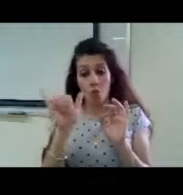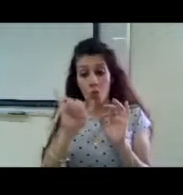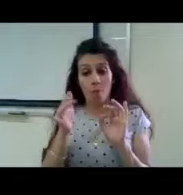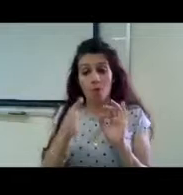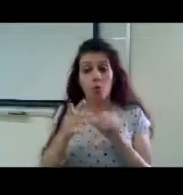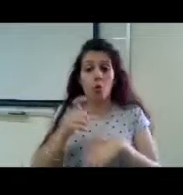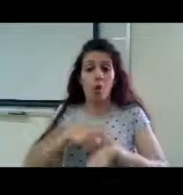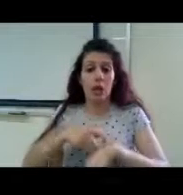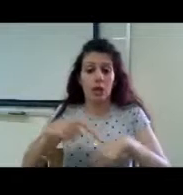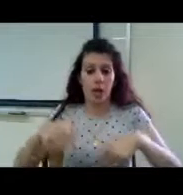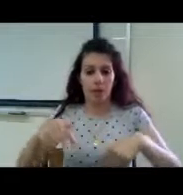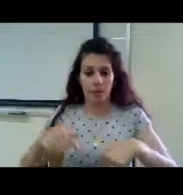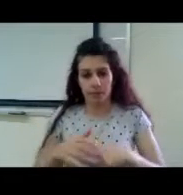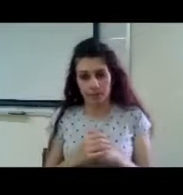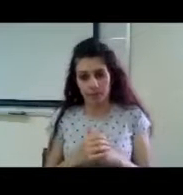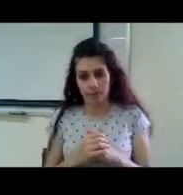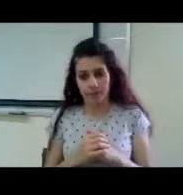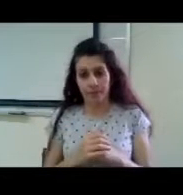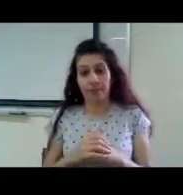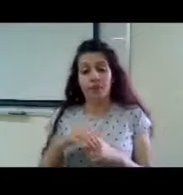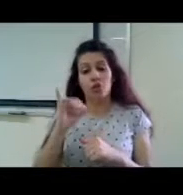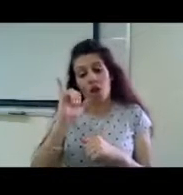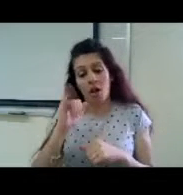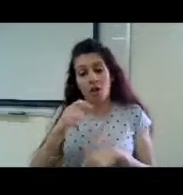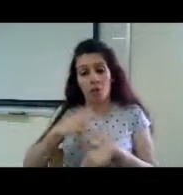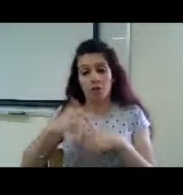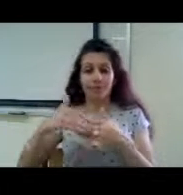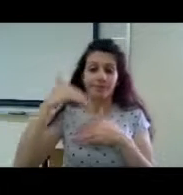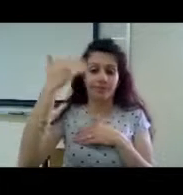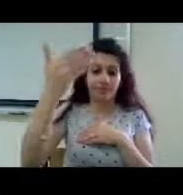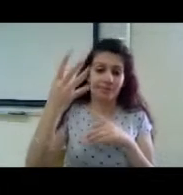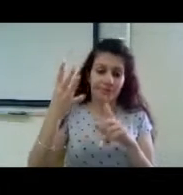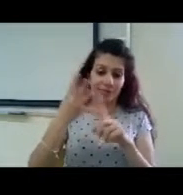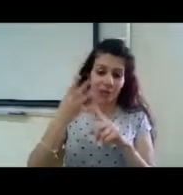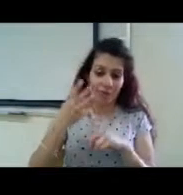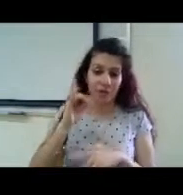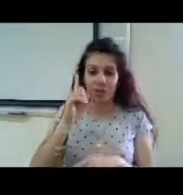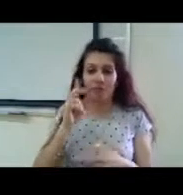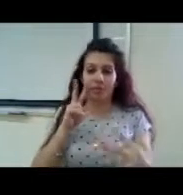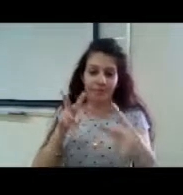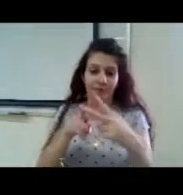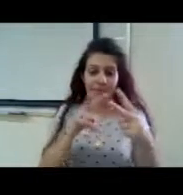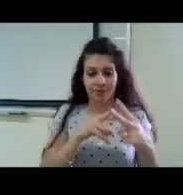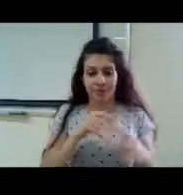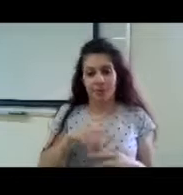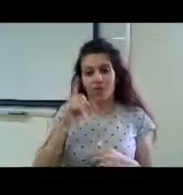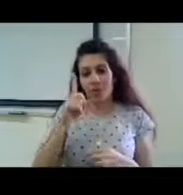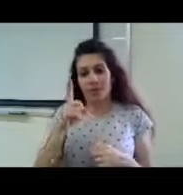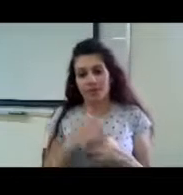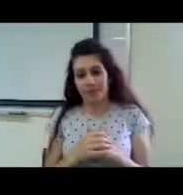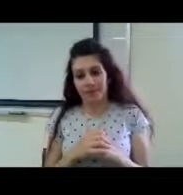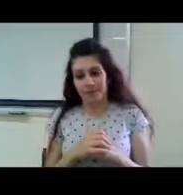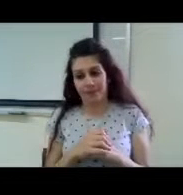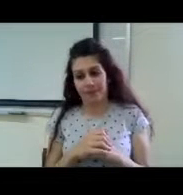into Verona three and whatever austerity Arcadian 111 and the determinant and the